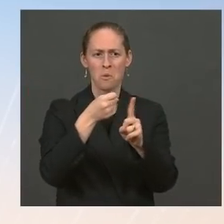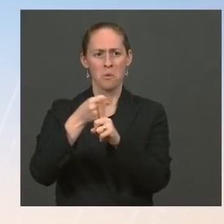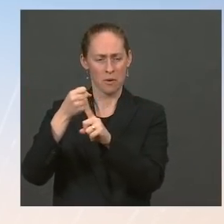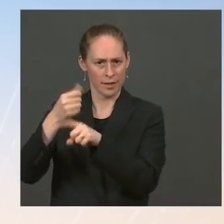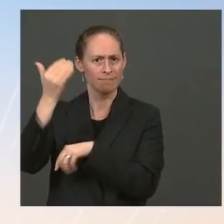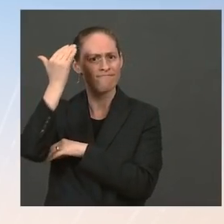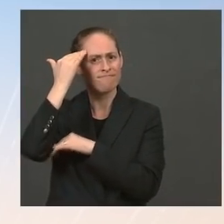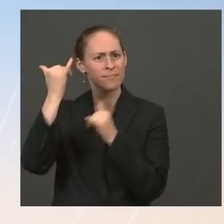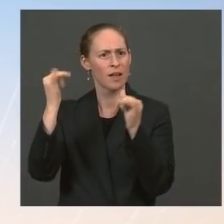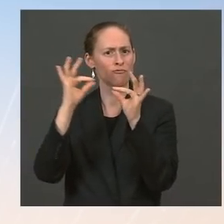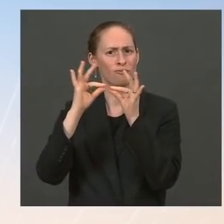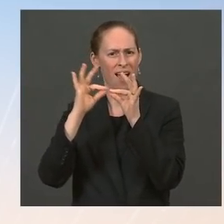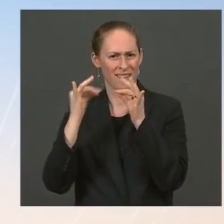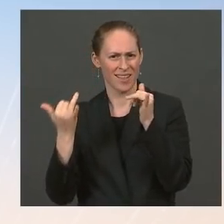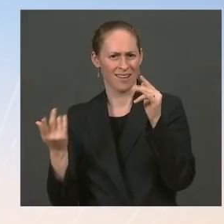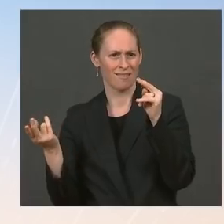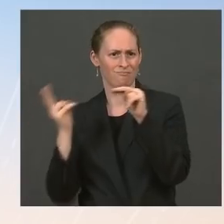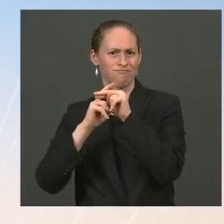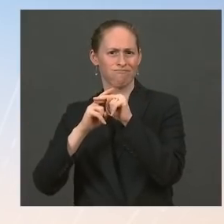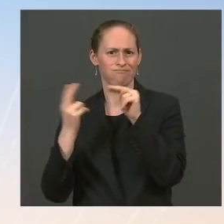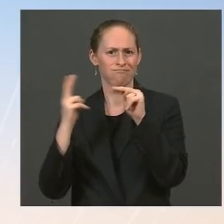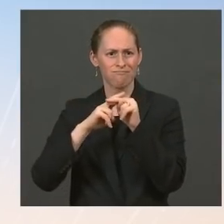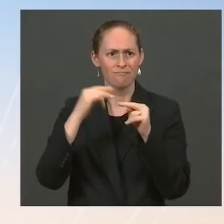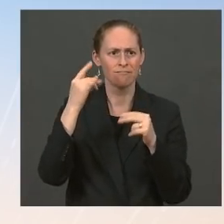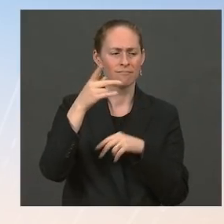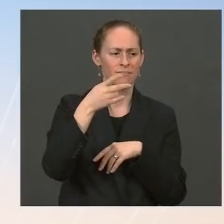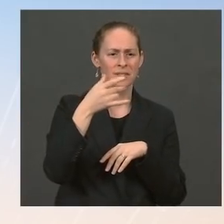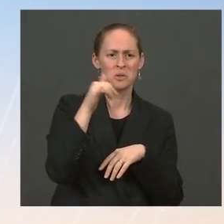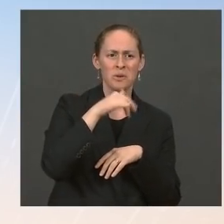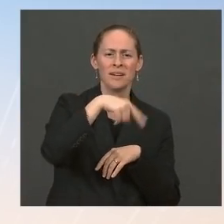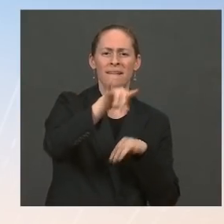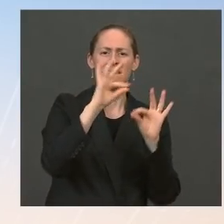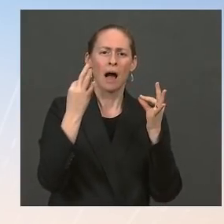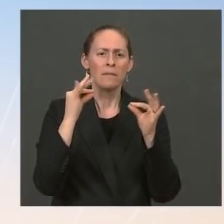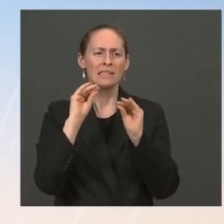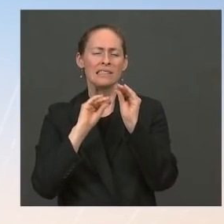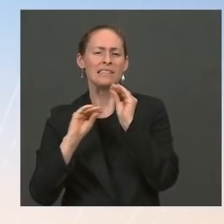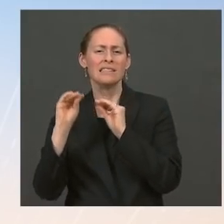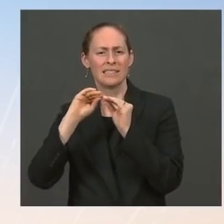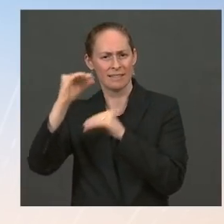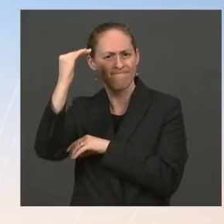And what we're working to do now is both to address any issues